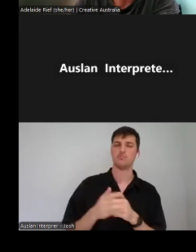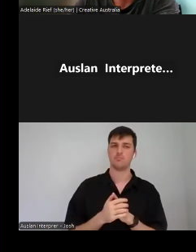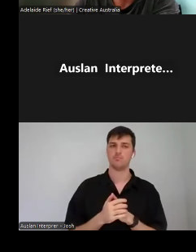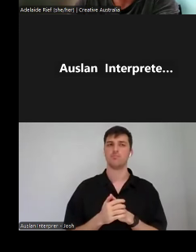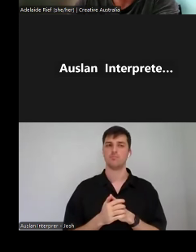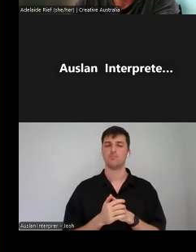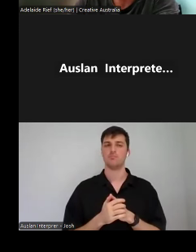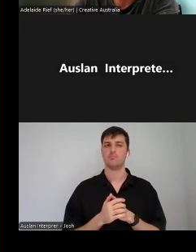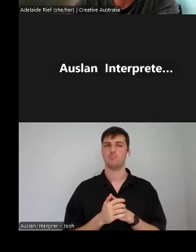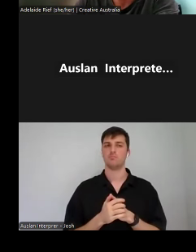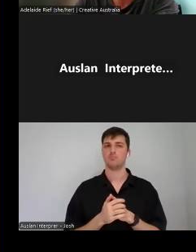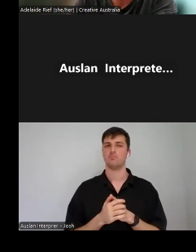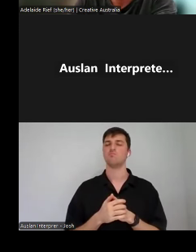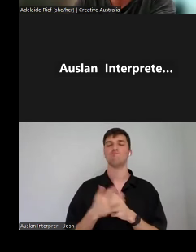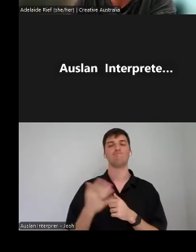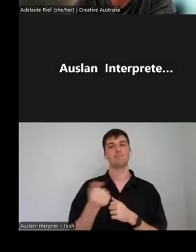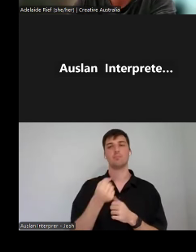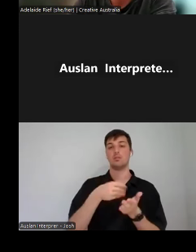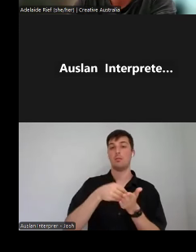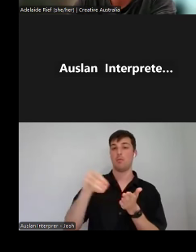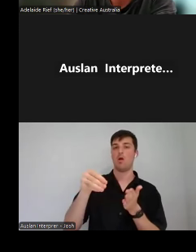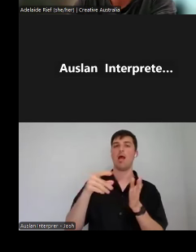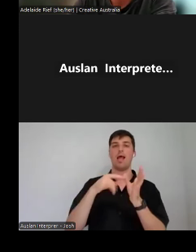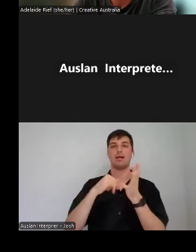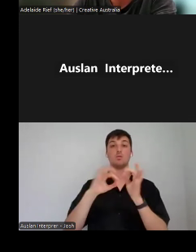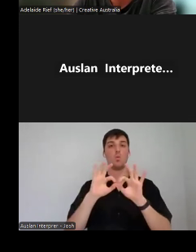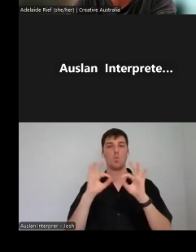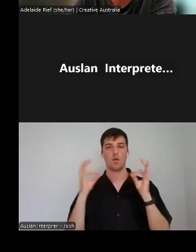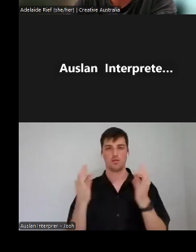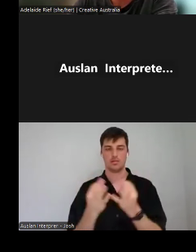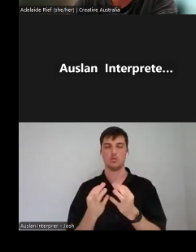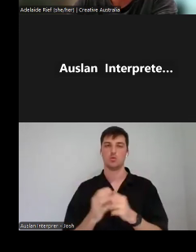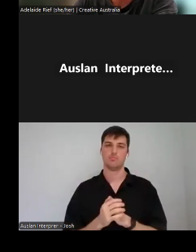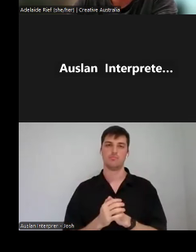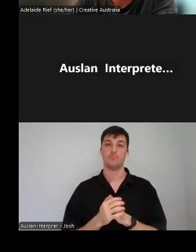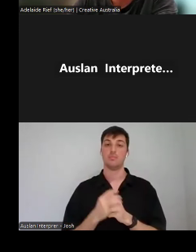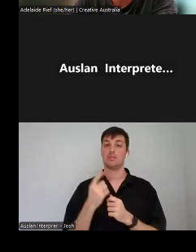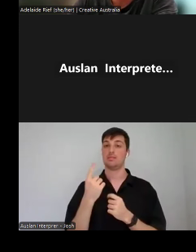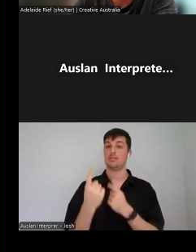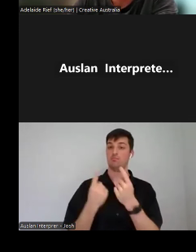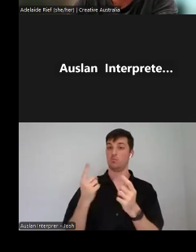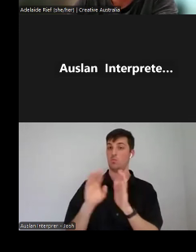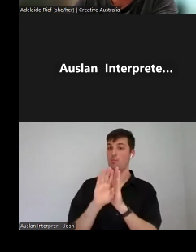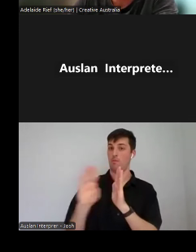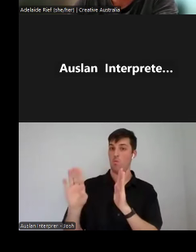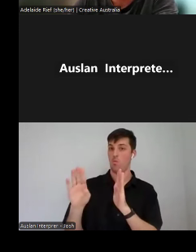you do need to apply as an organisation. So individual Board members cannot apply.